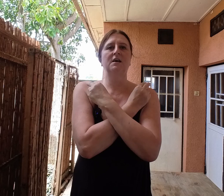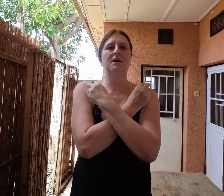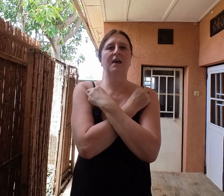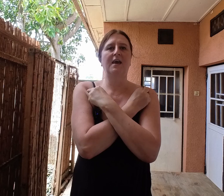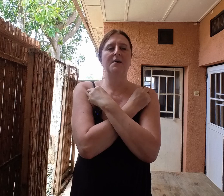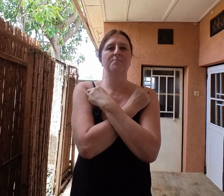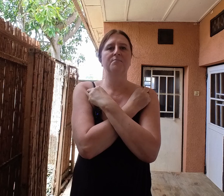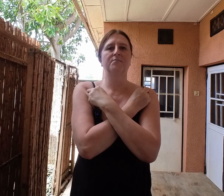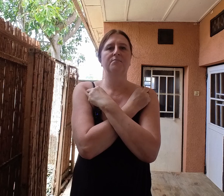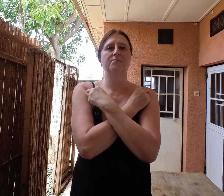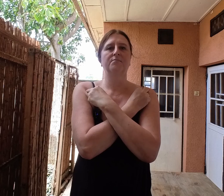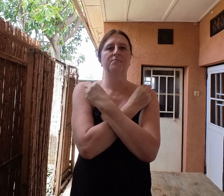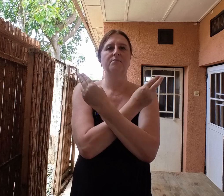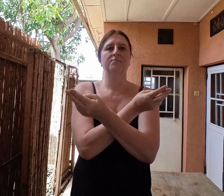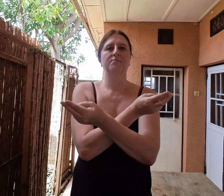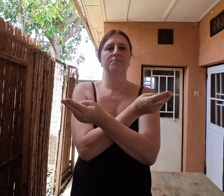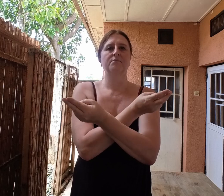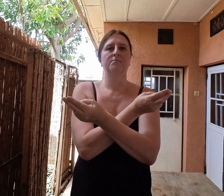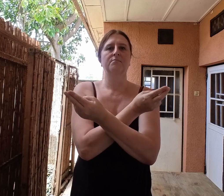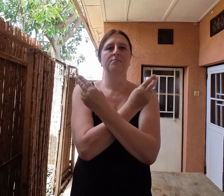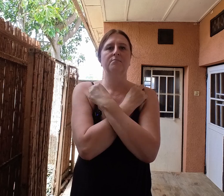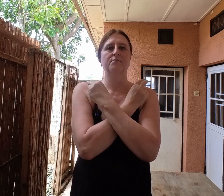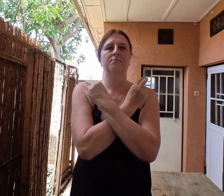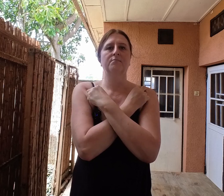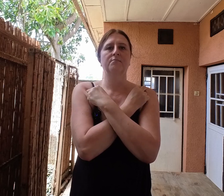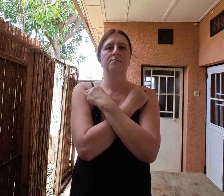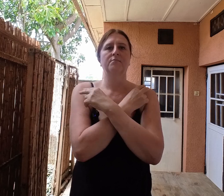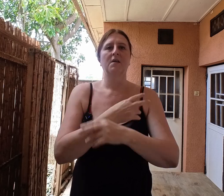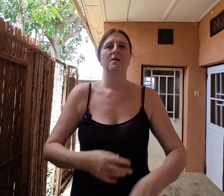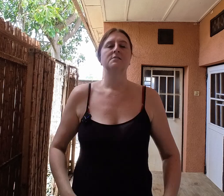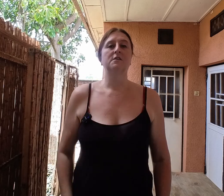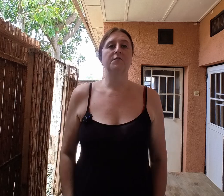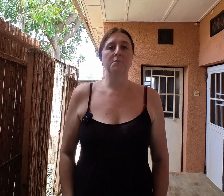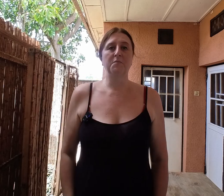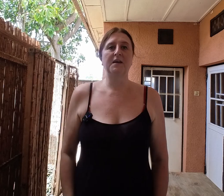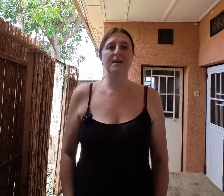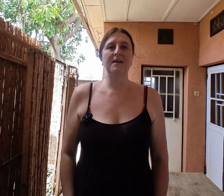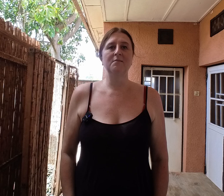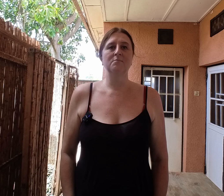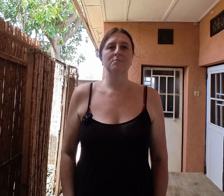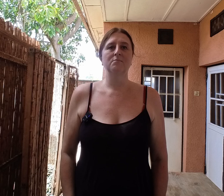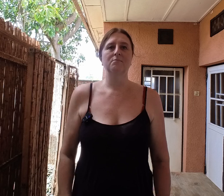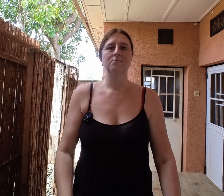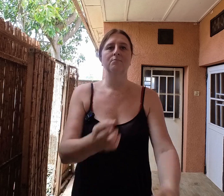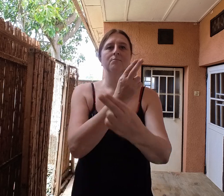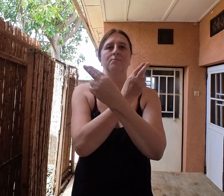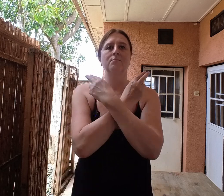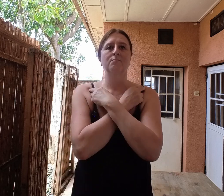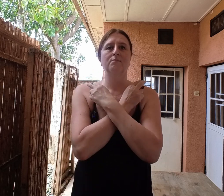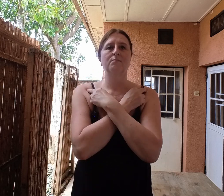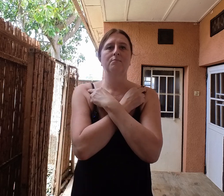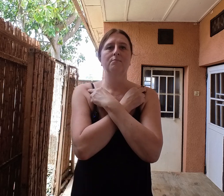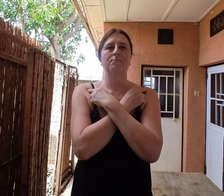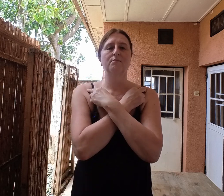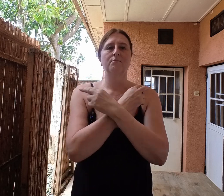Turkey. So, from the beginning.